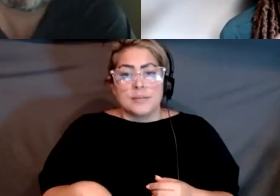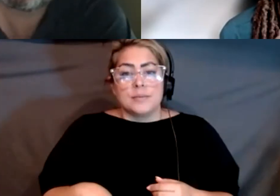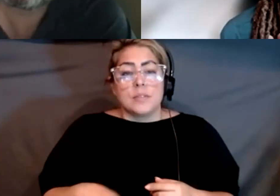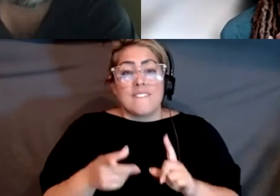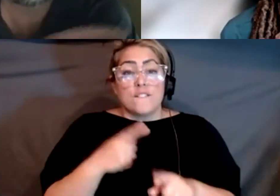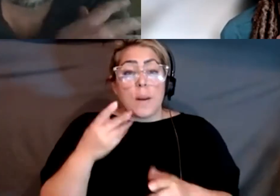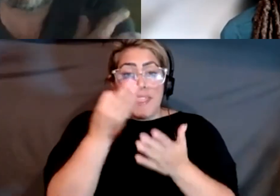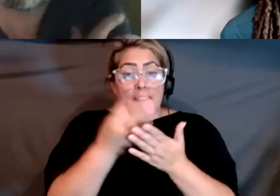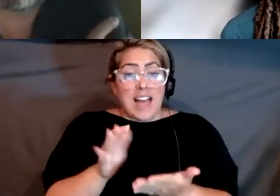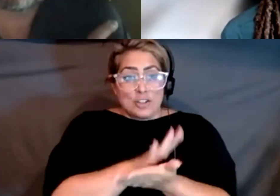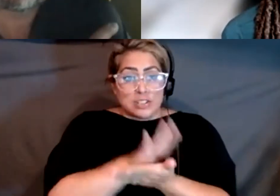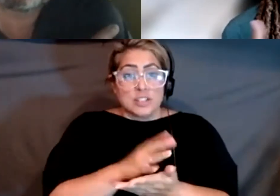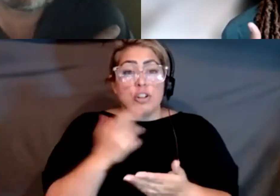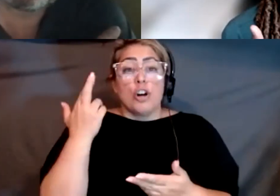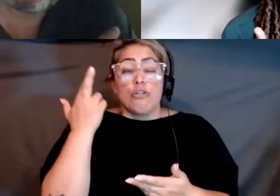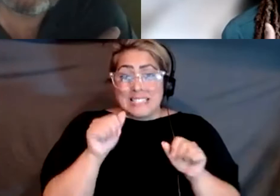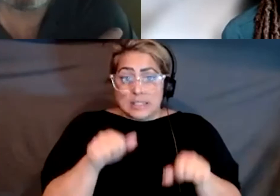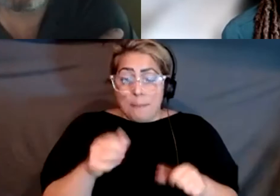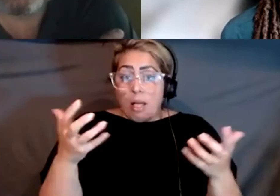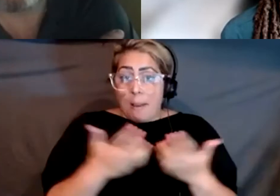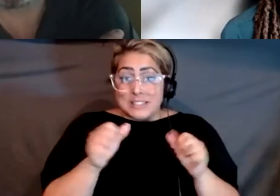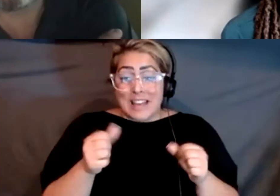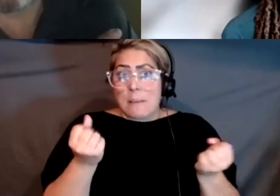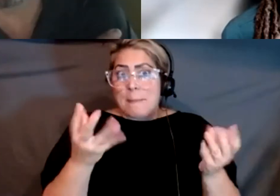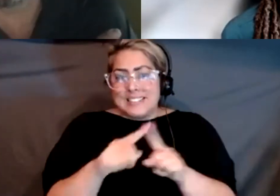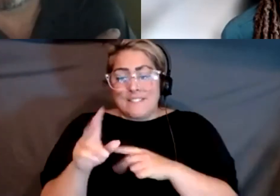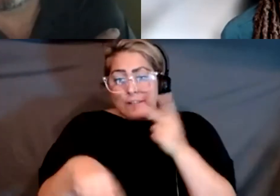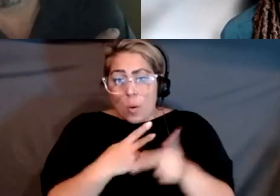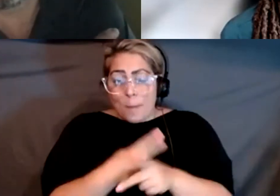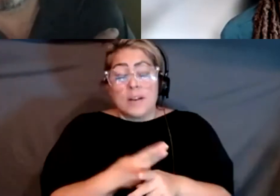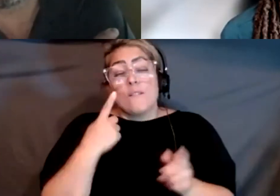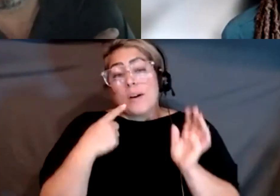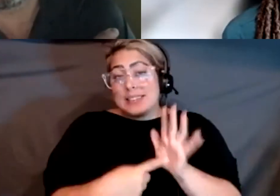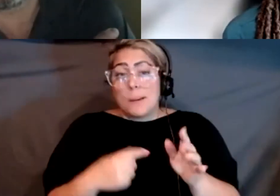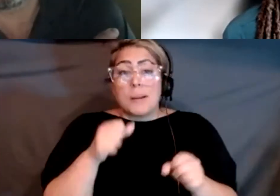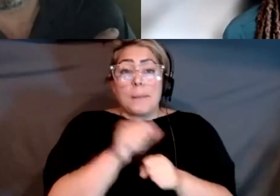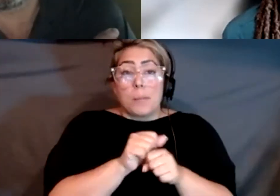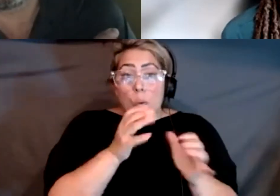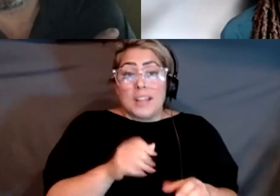accommodations can take many forms. Work remotely or perform their duties in